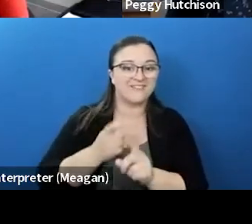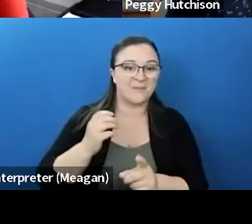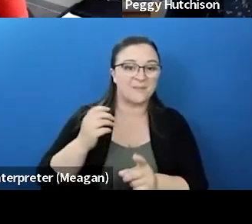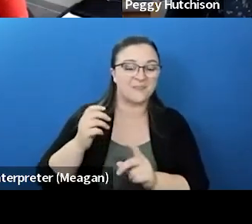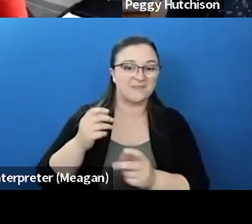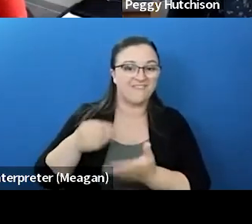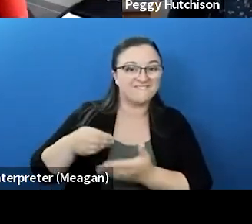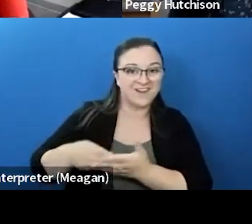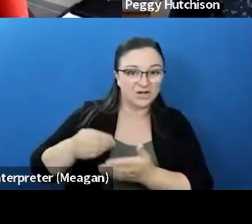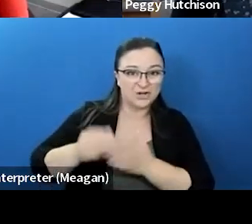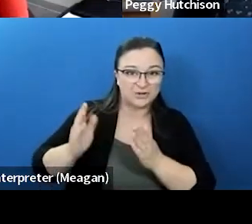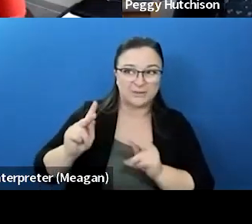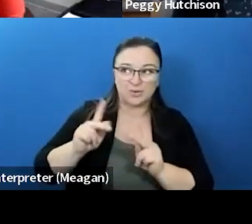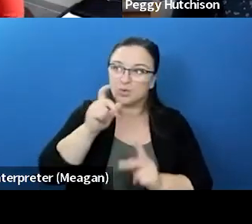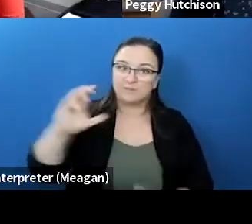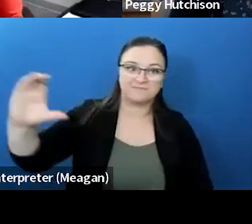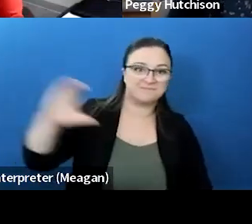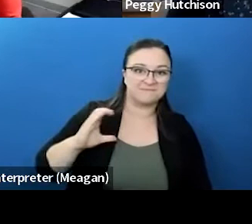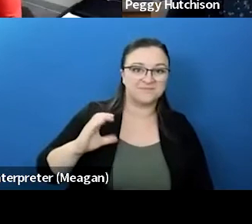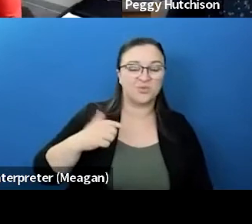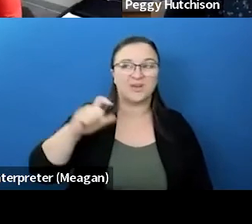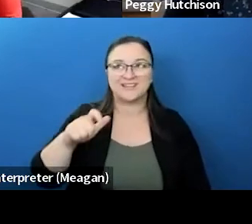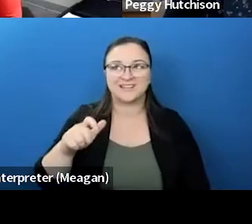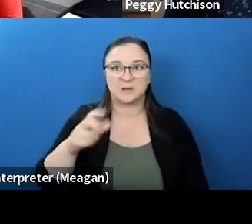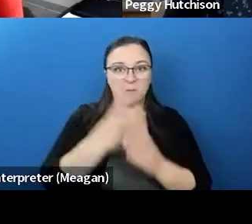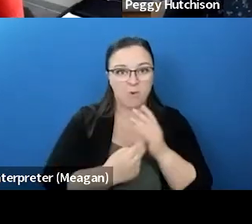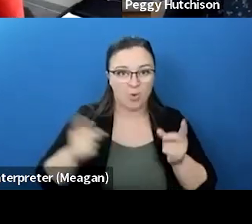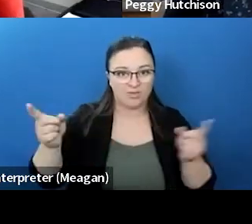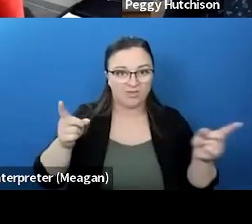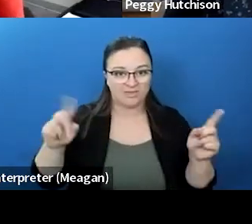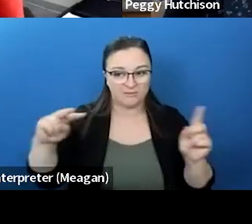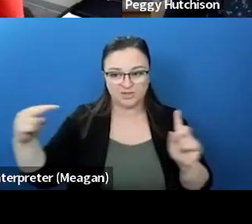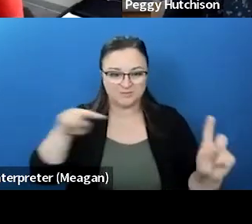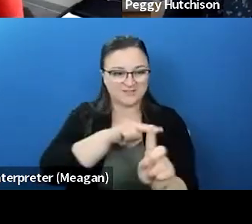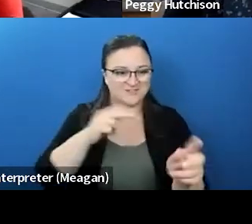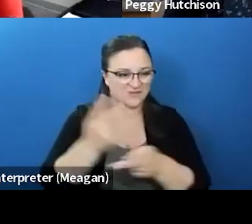we had to listen to both sides and figuring out what we needed to do.